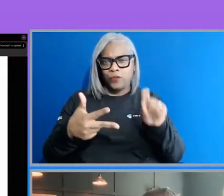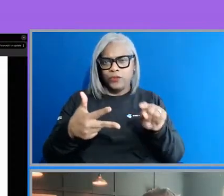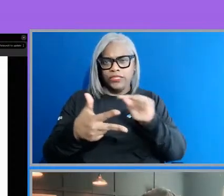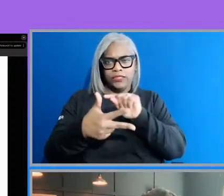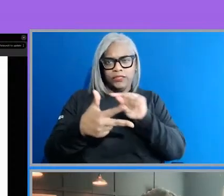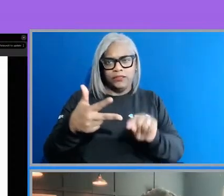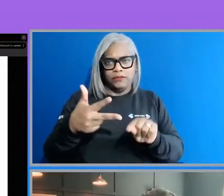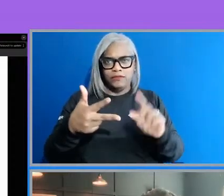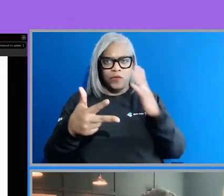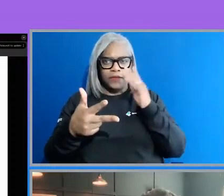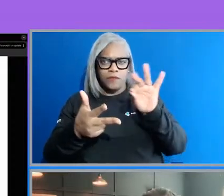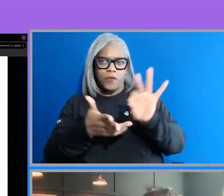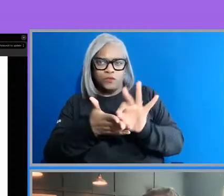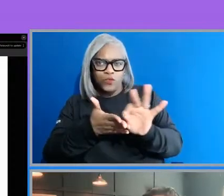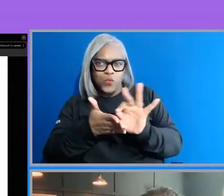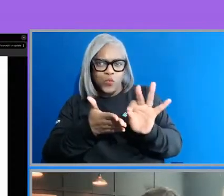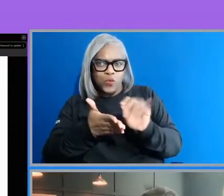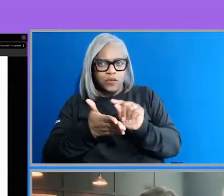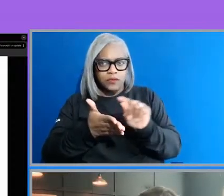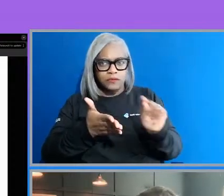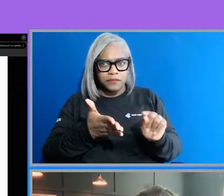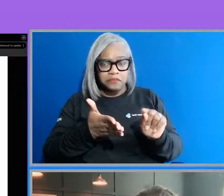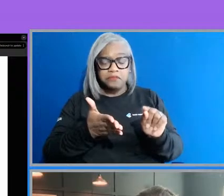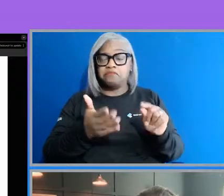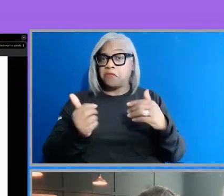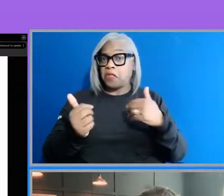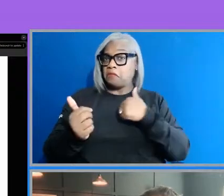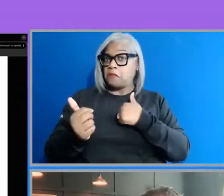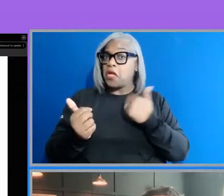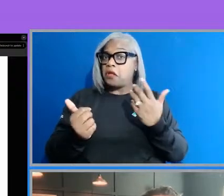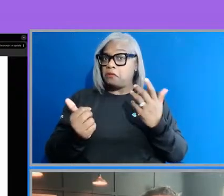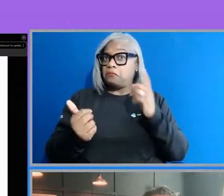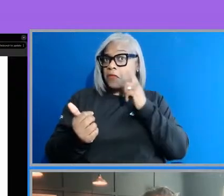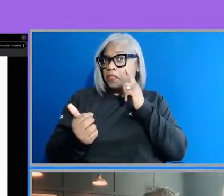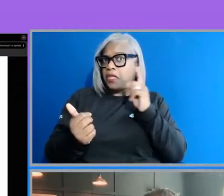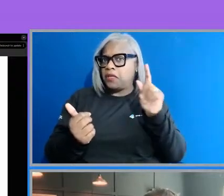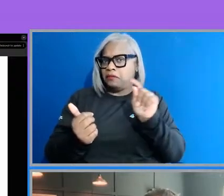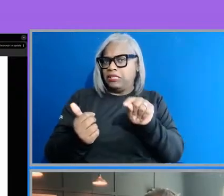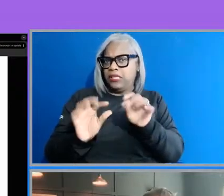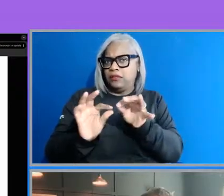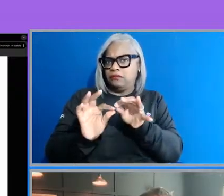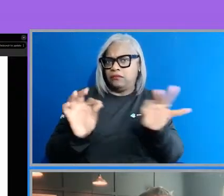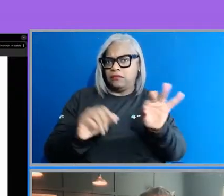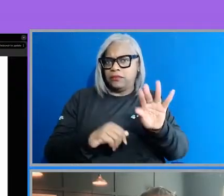their accessibility score? I would say it's needed. Without